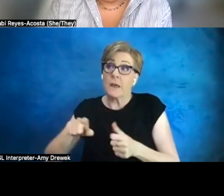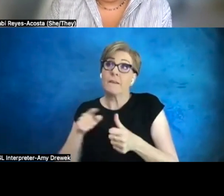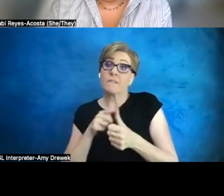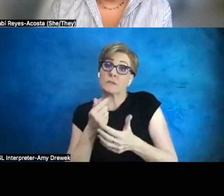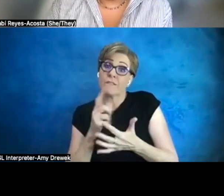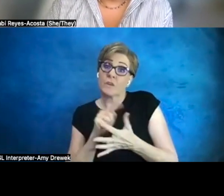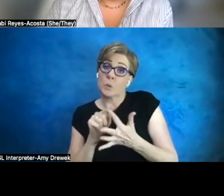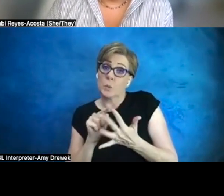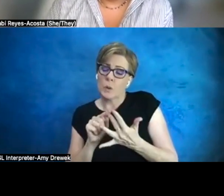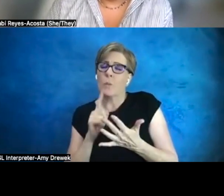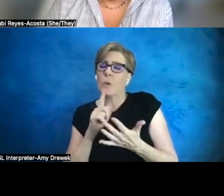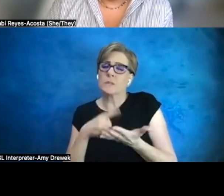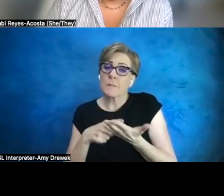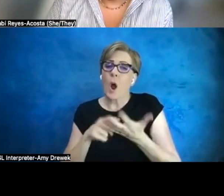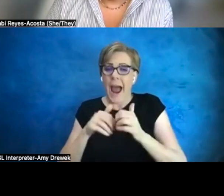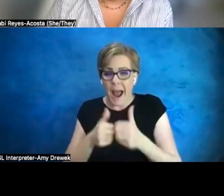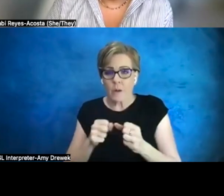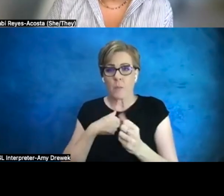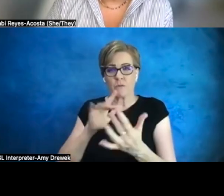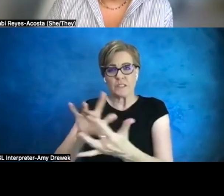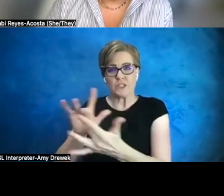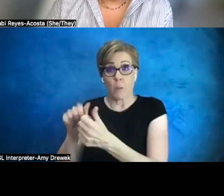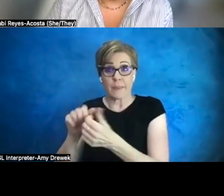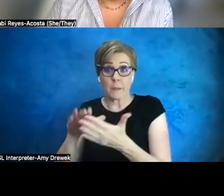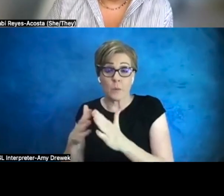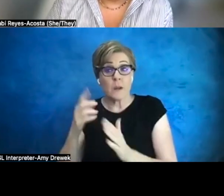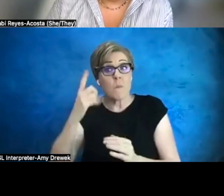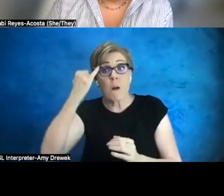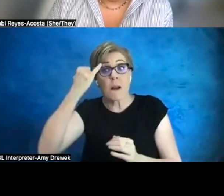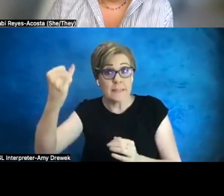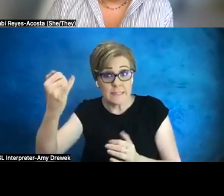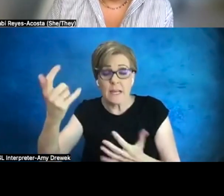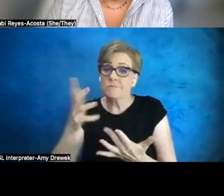to reach out to the community. One idea we had was reaching out to local colleges and universities